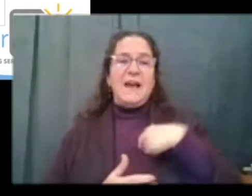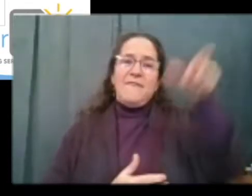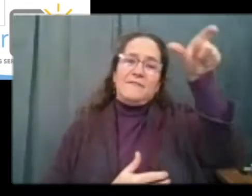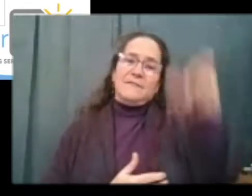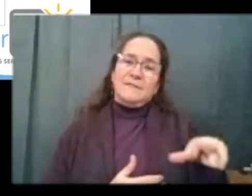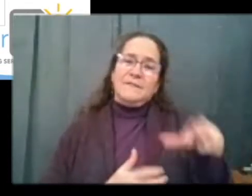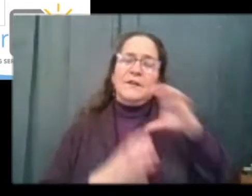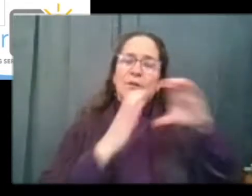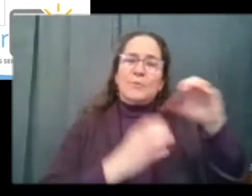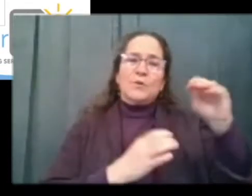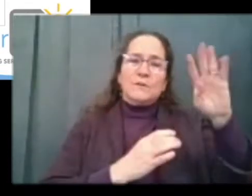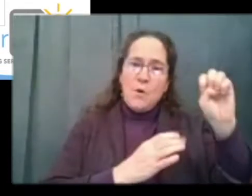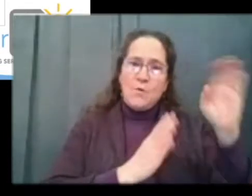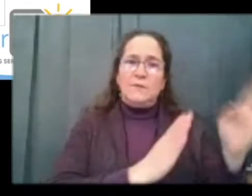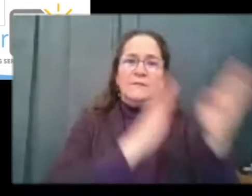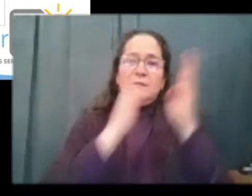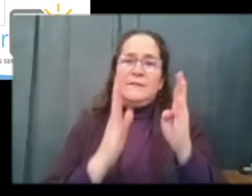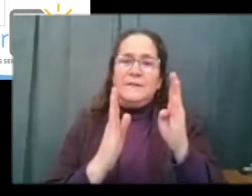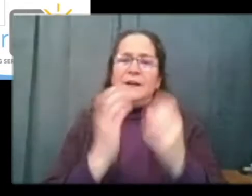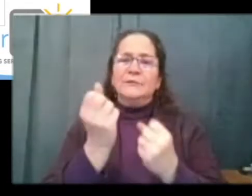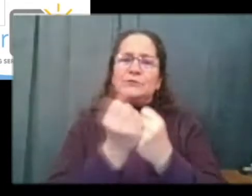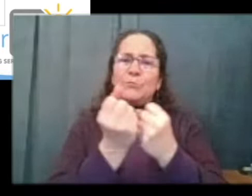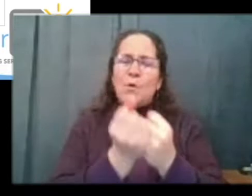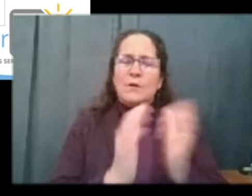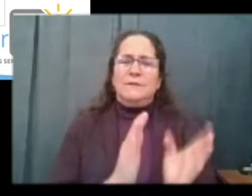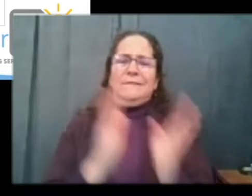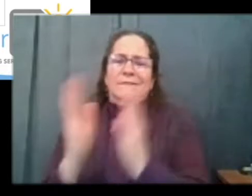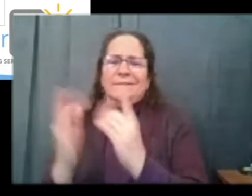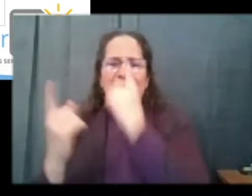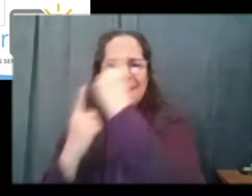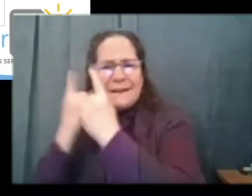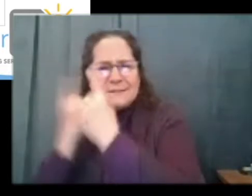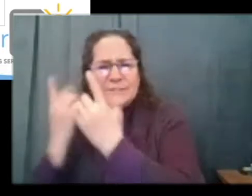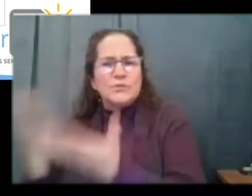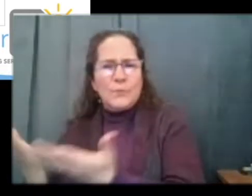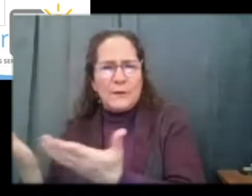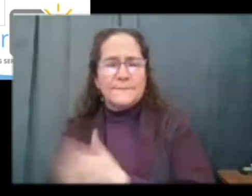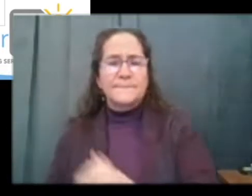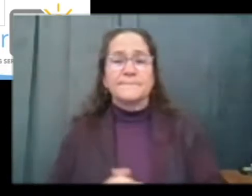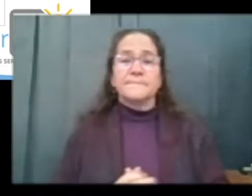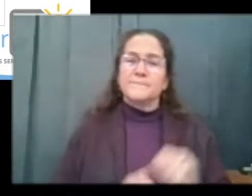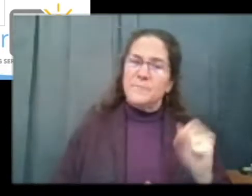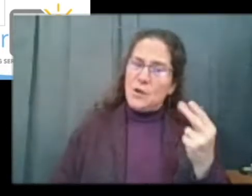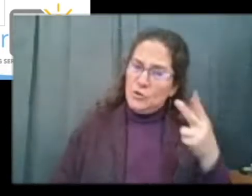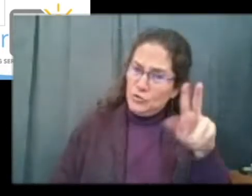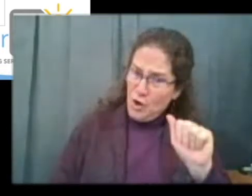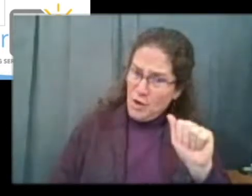in the middle column and considerations in the right column. Shawna, can you get us started by sharing?